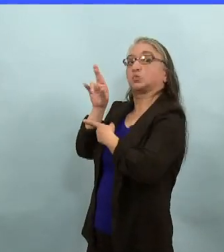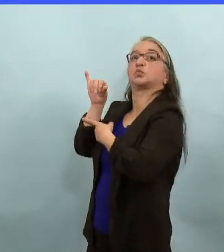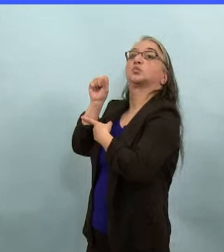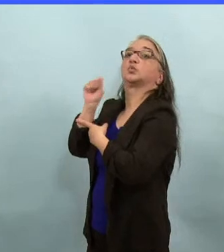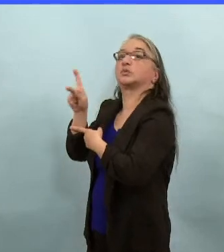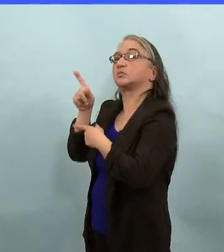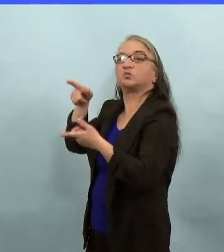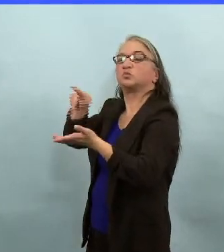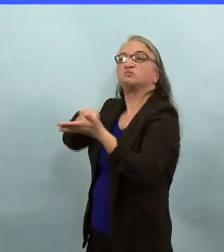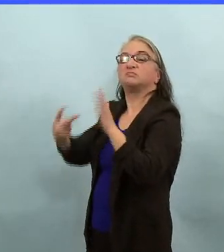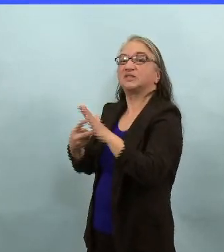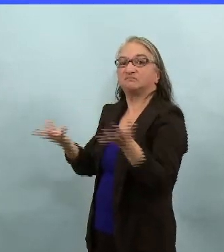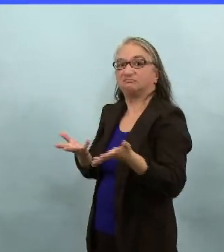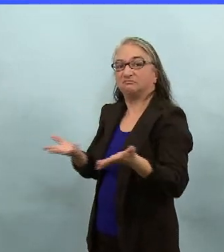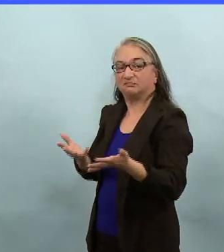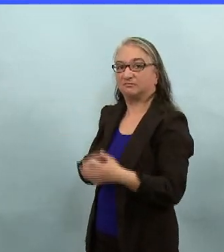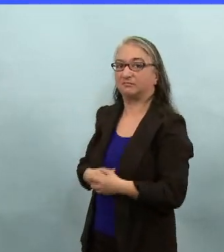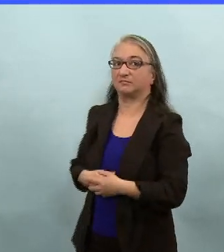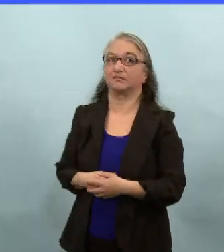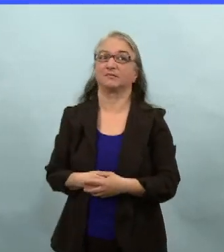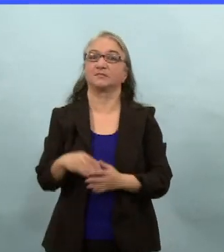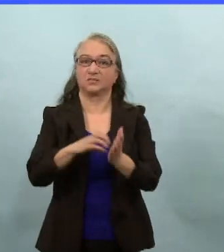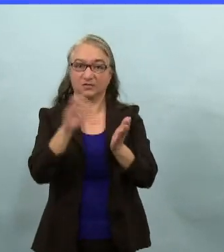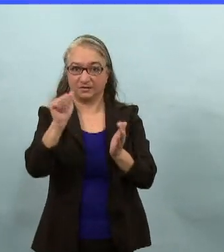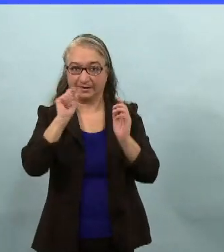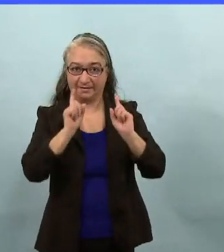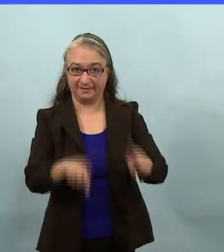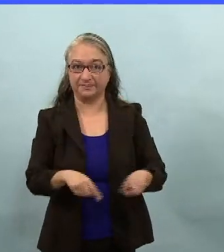already so i i know this is challenging we've been doing something a certain way